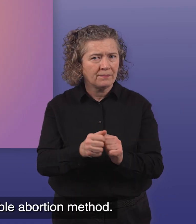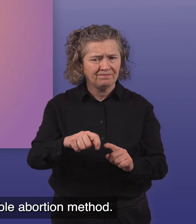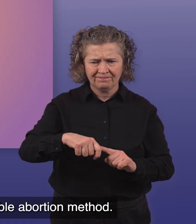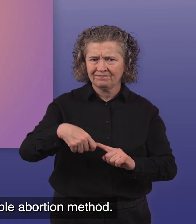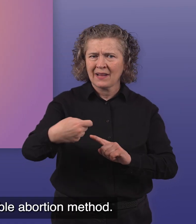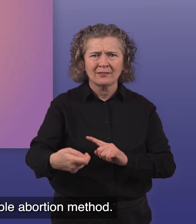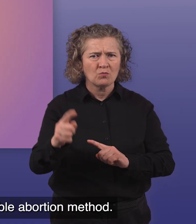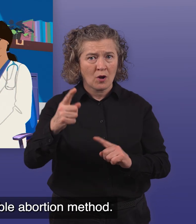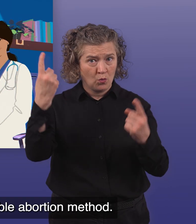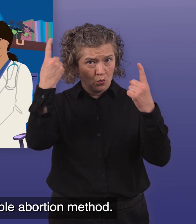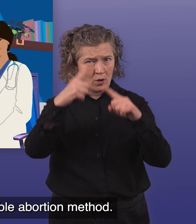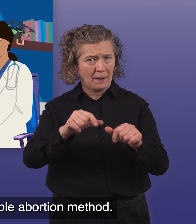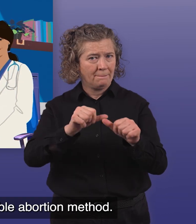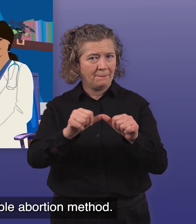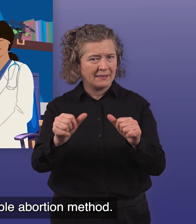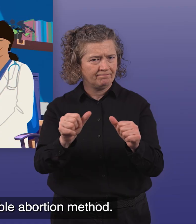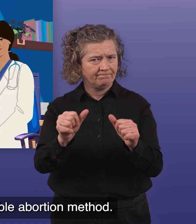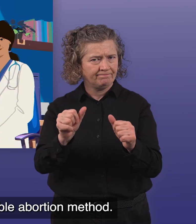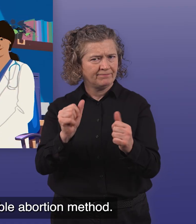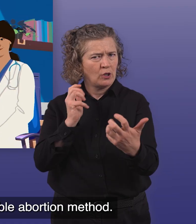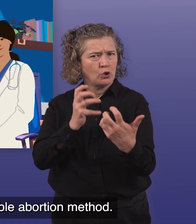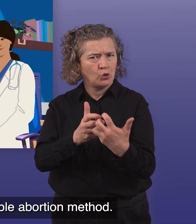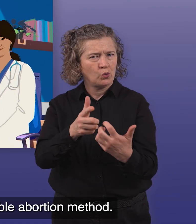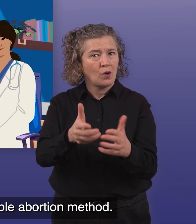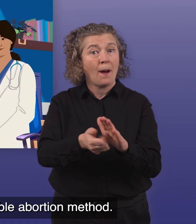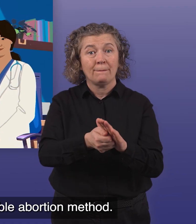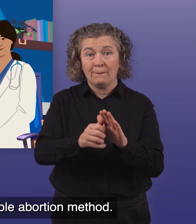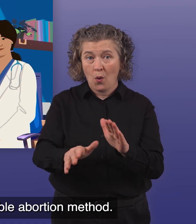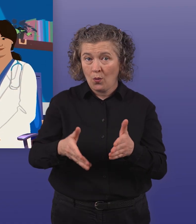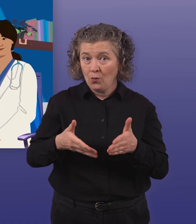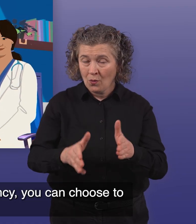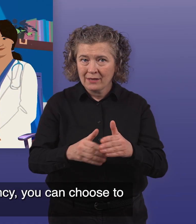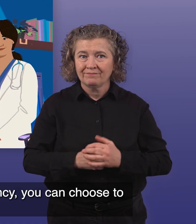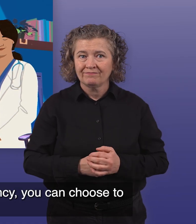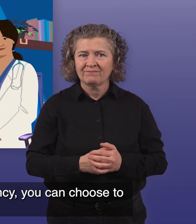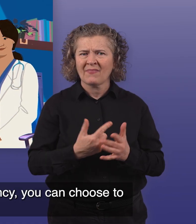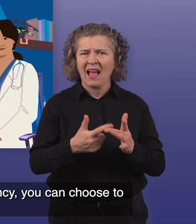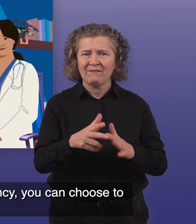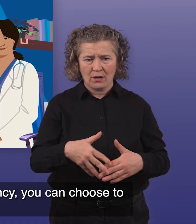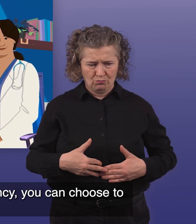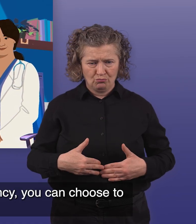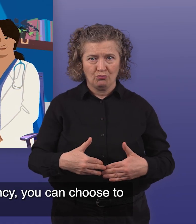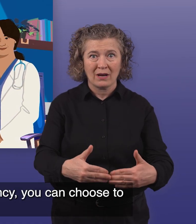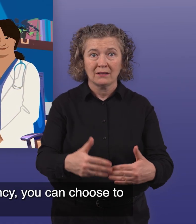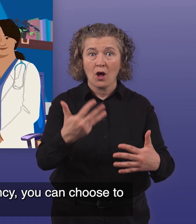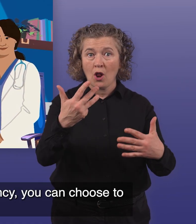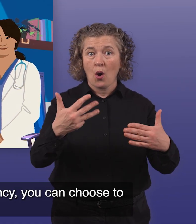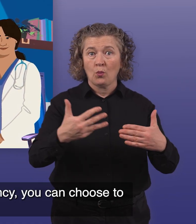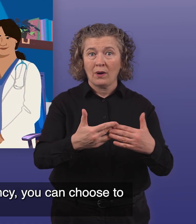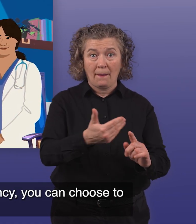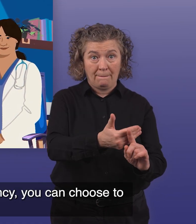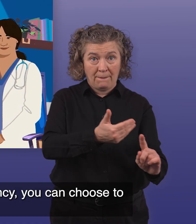The next step is to determine a suitable abortion method. If you are under nine weeks of pregnancy, you can choose to either